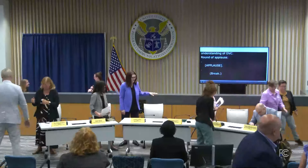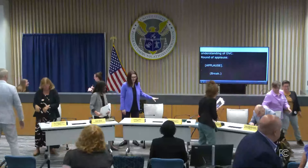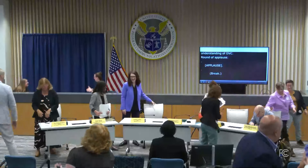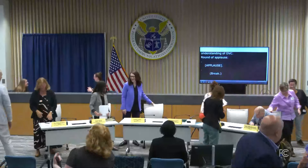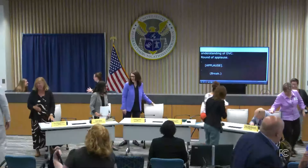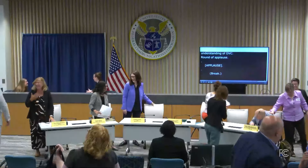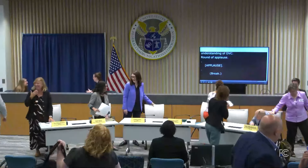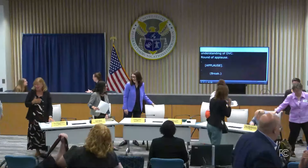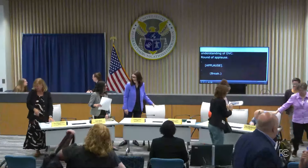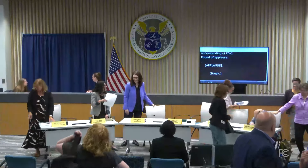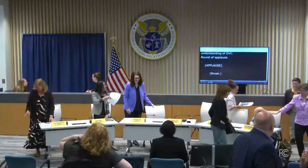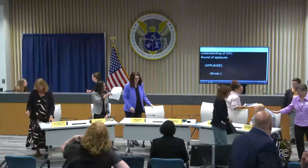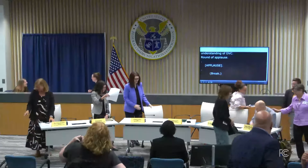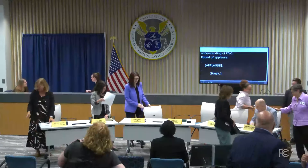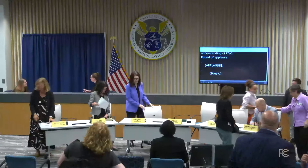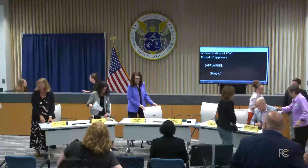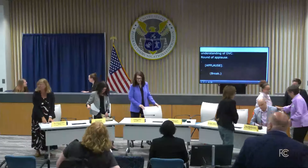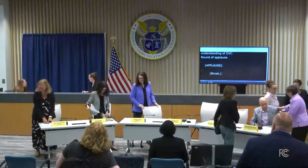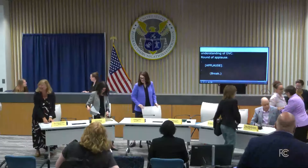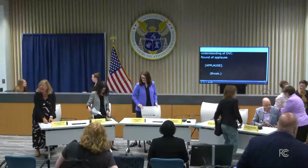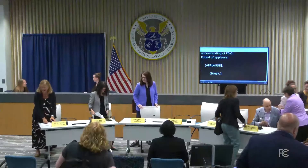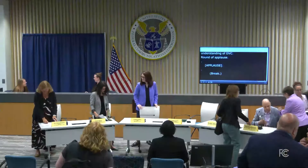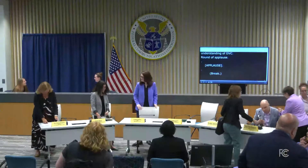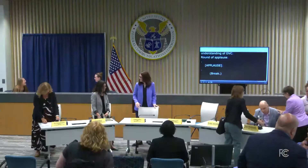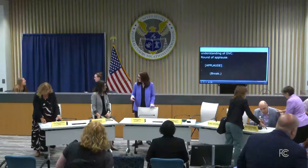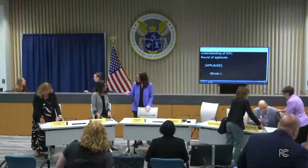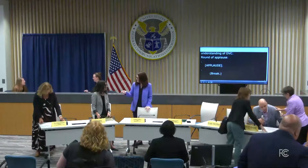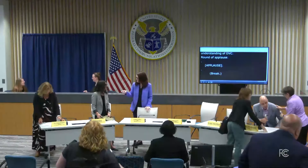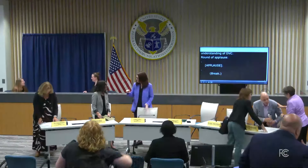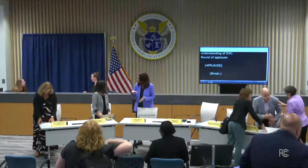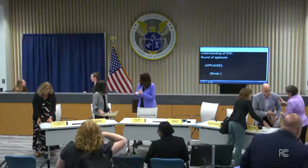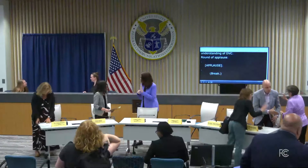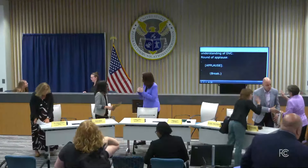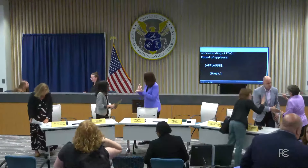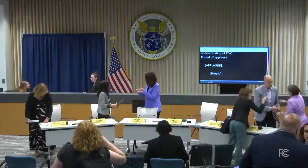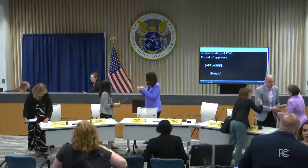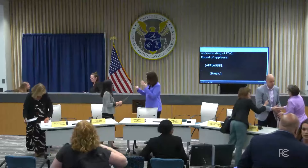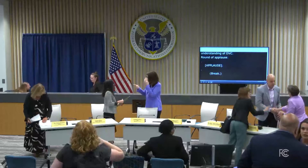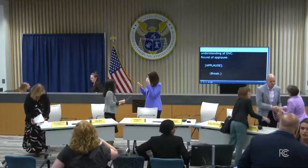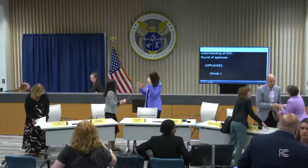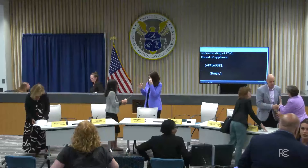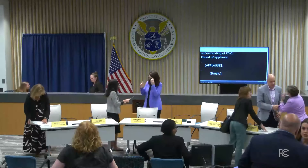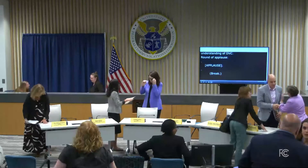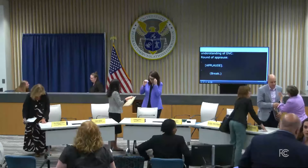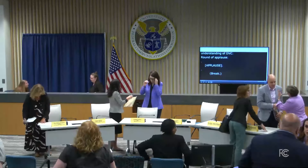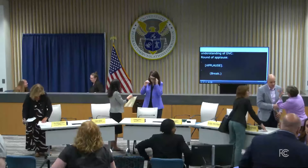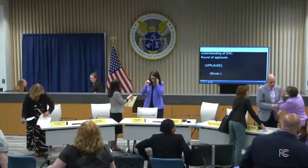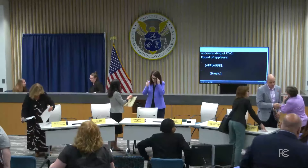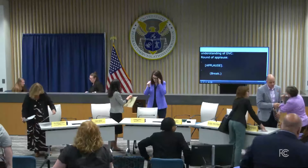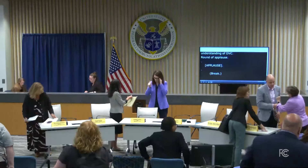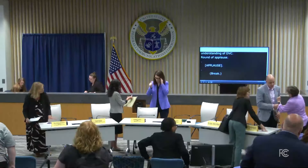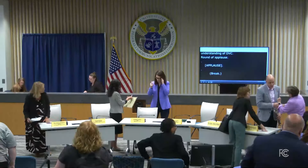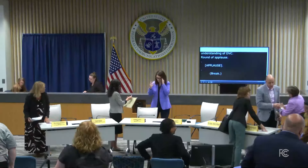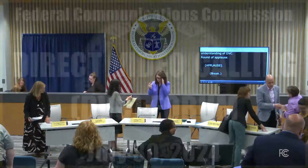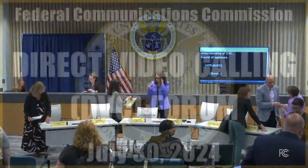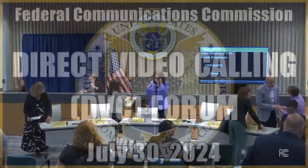(BREAK.)